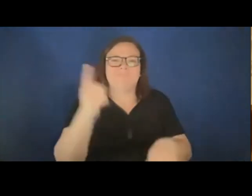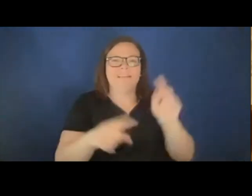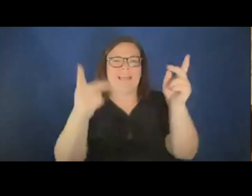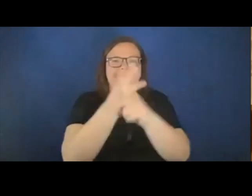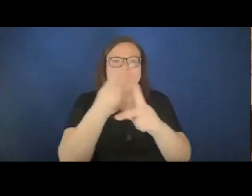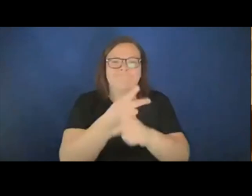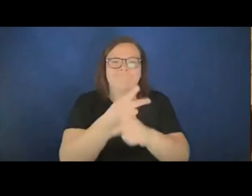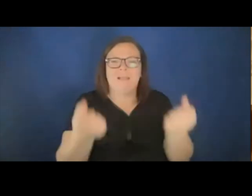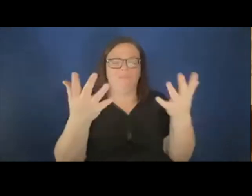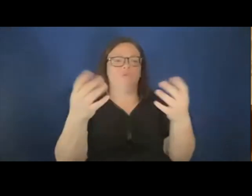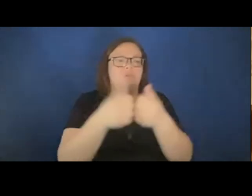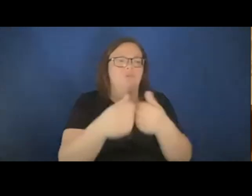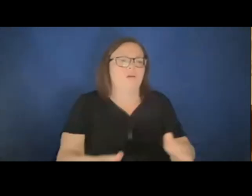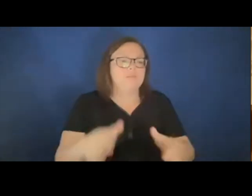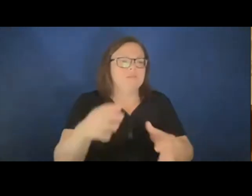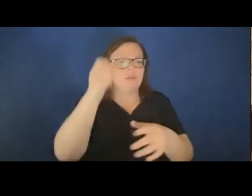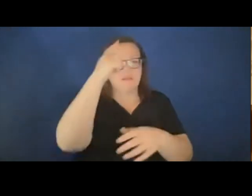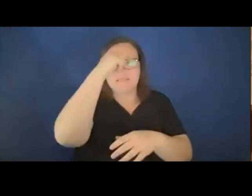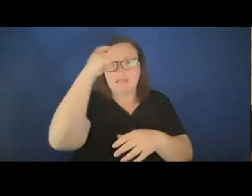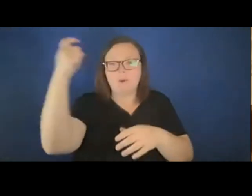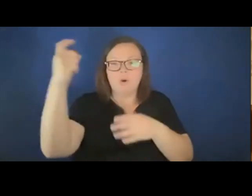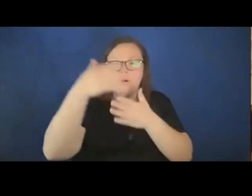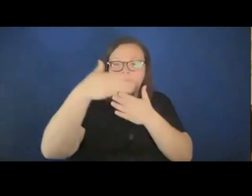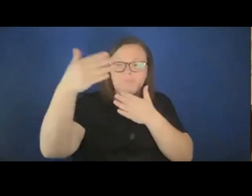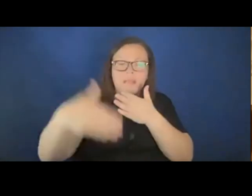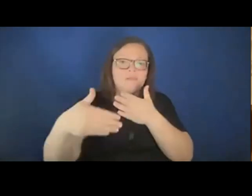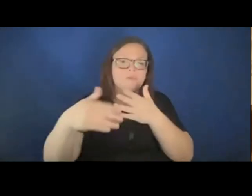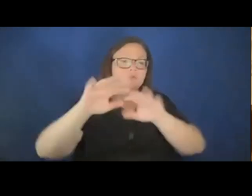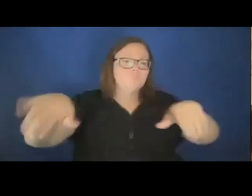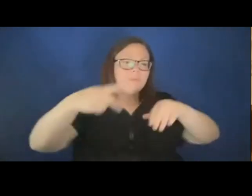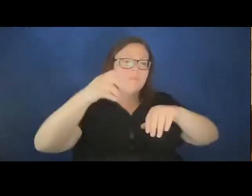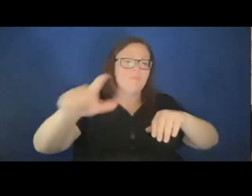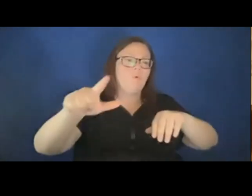And at the end of summer, the swimming pools will be gutted of water.